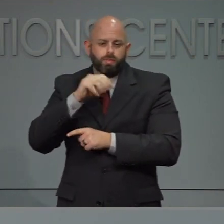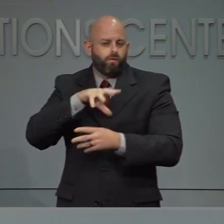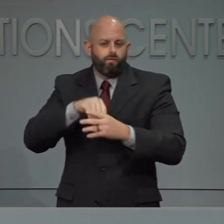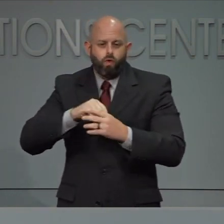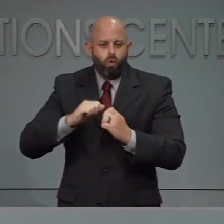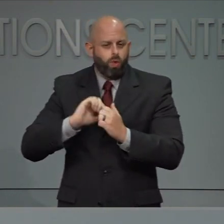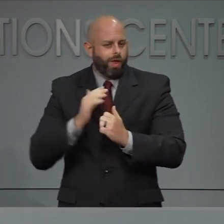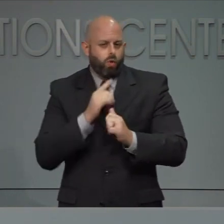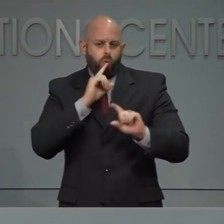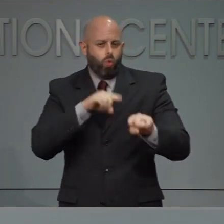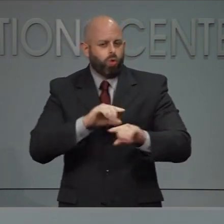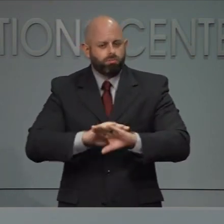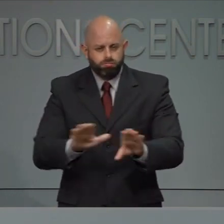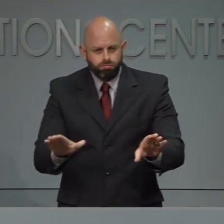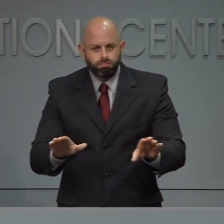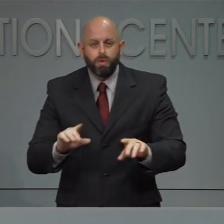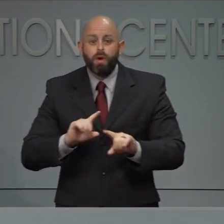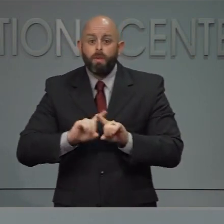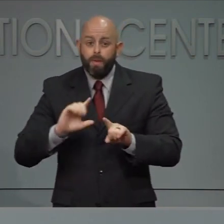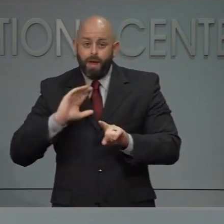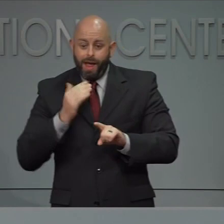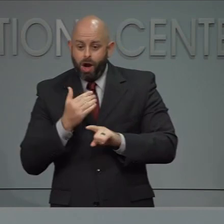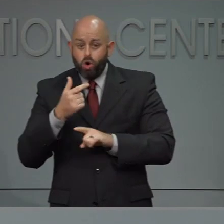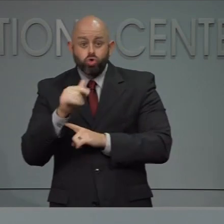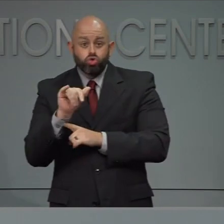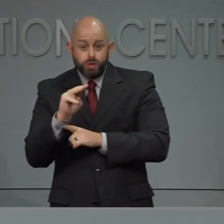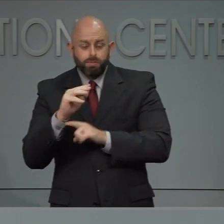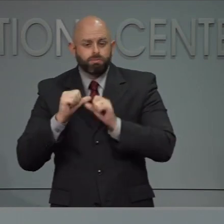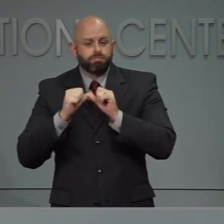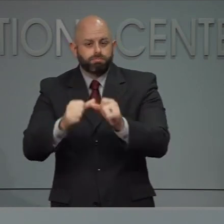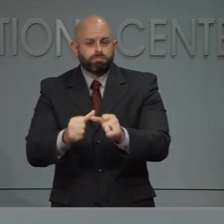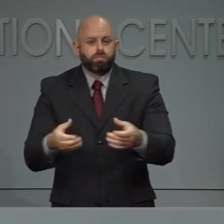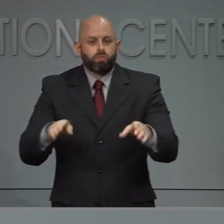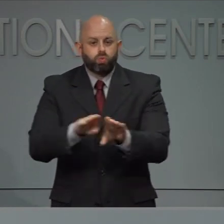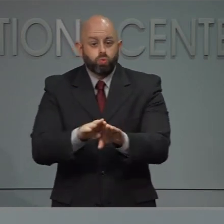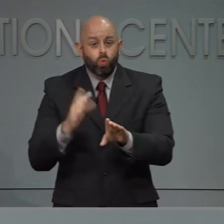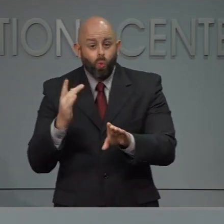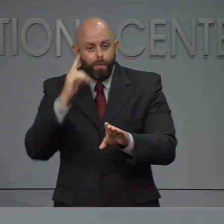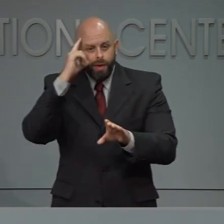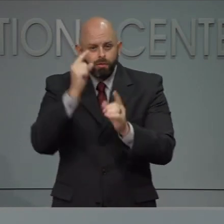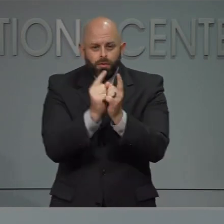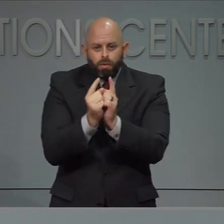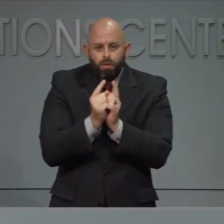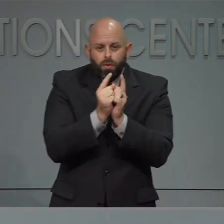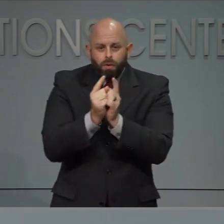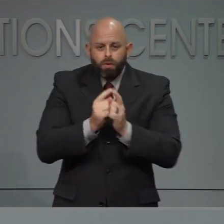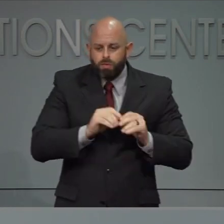TERMS OF MOVING FORWARD BUT IT IS EXACTLY WHY OR GYMS CONTINUE TO BE CLOSE HERE IN NORTH CAROLINA WE CONTINUE NOT TO